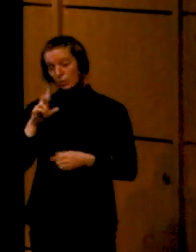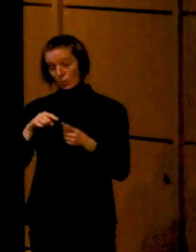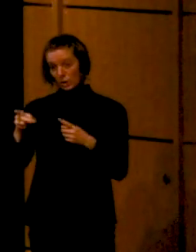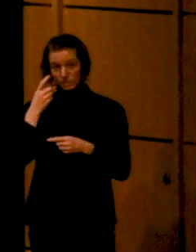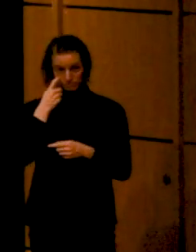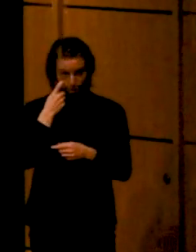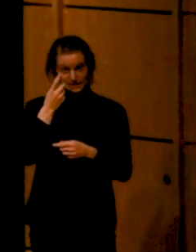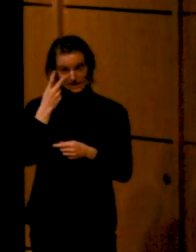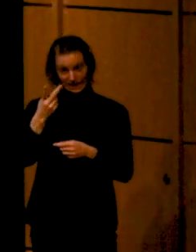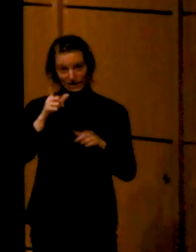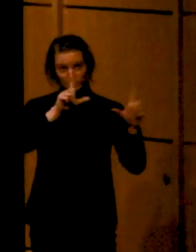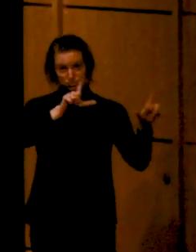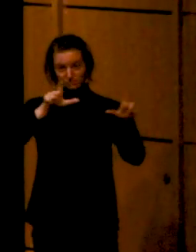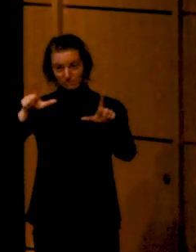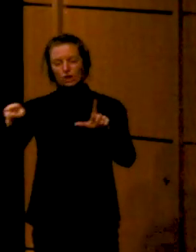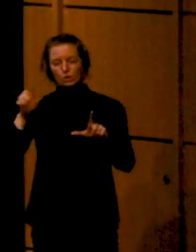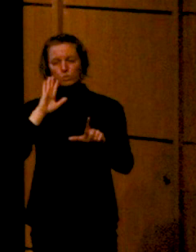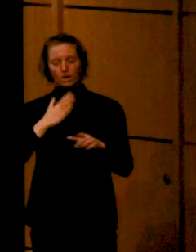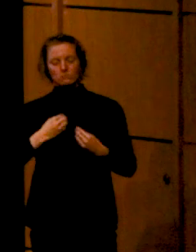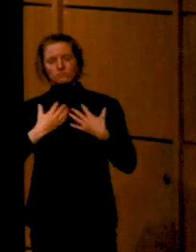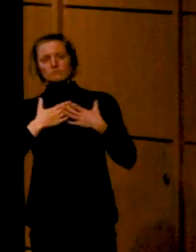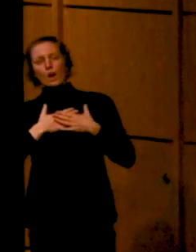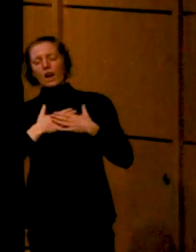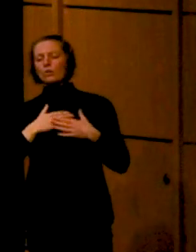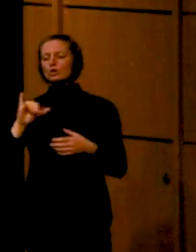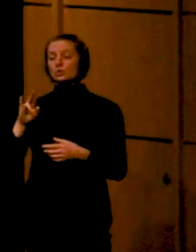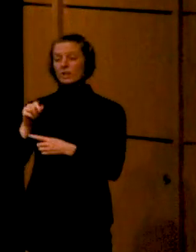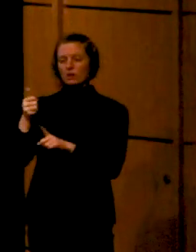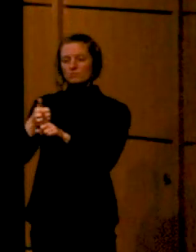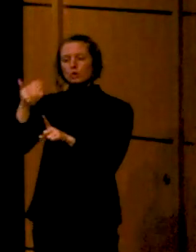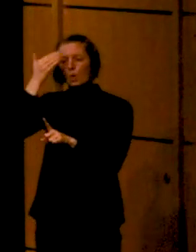Julia knows most of the photographers in the show and one of the reasons that Emmet Gowin